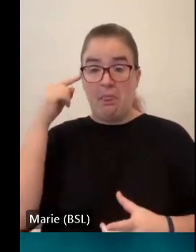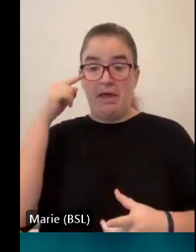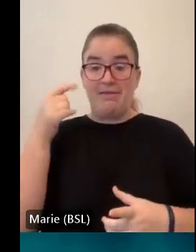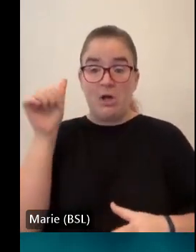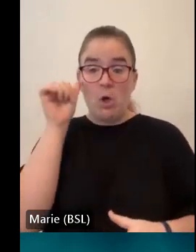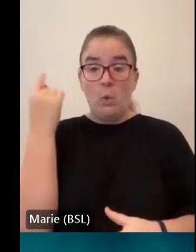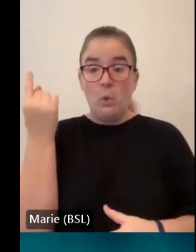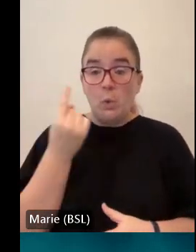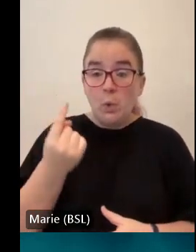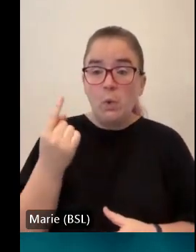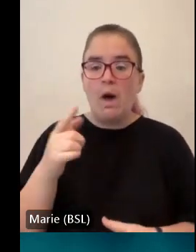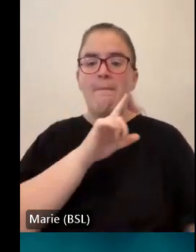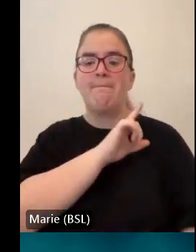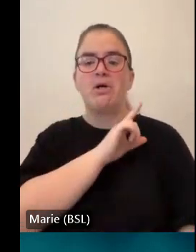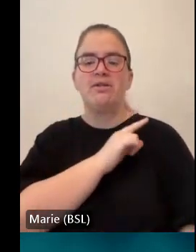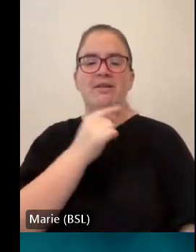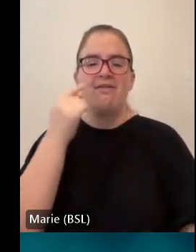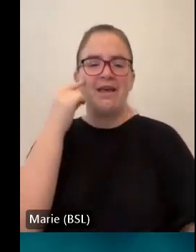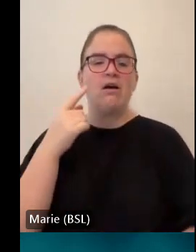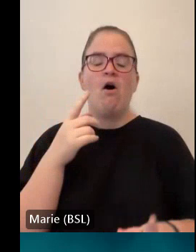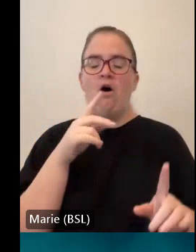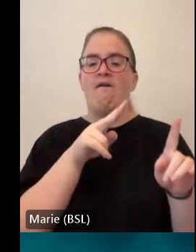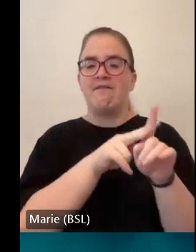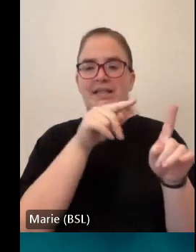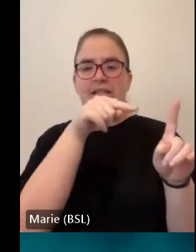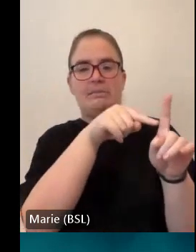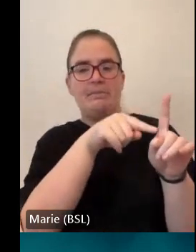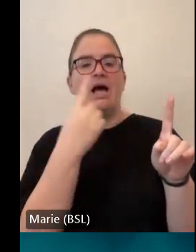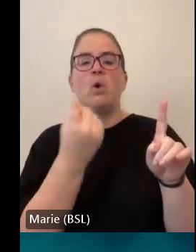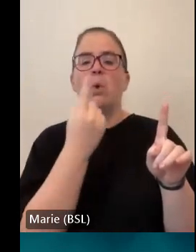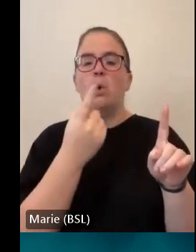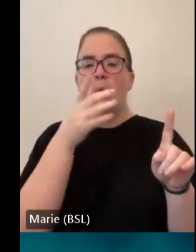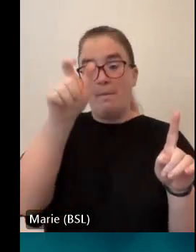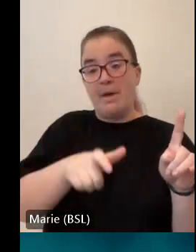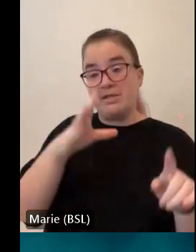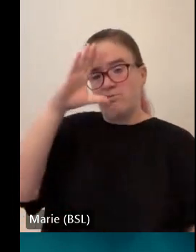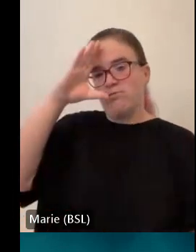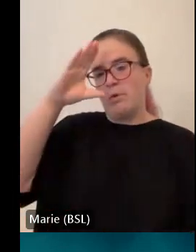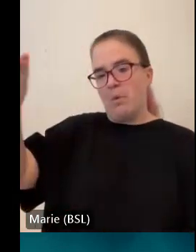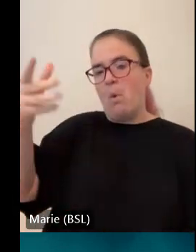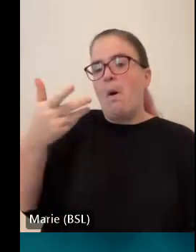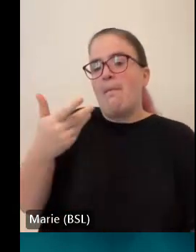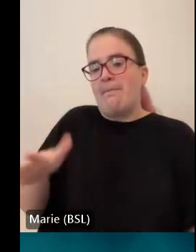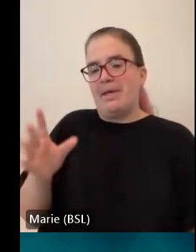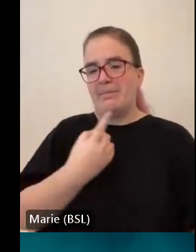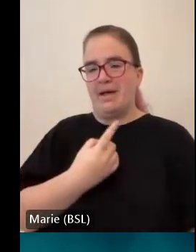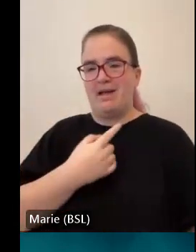who are the victims and who are the people that report that they've been a victim of romance forward.